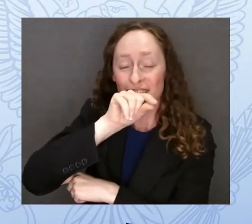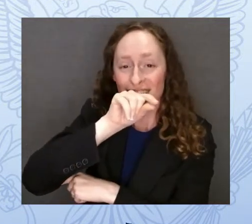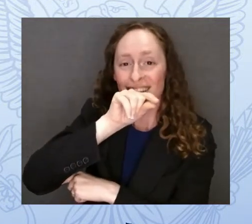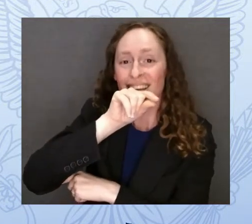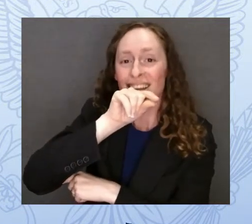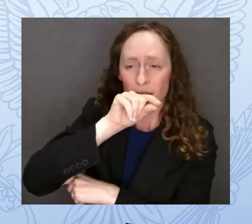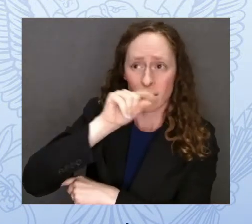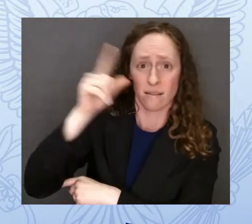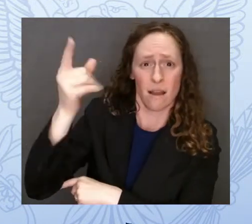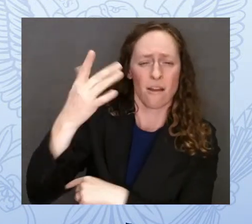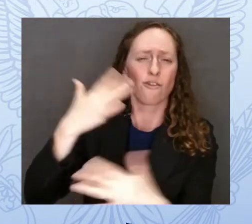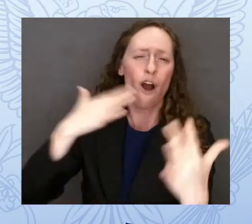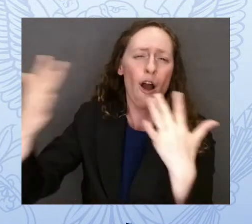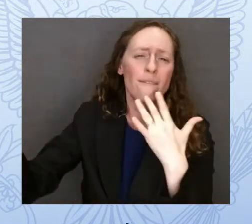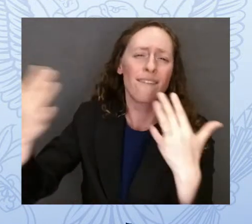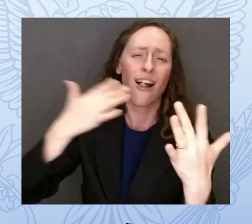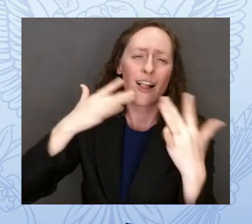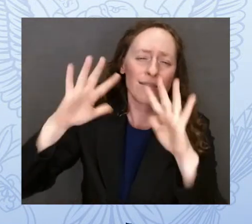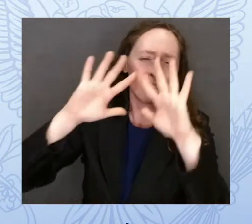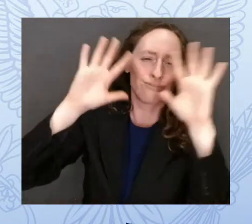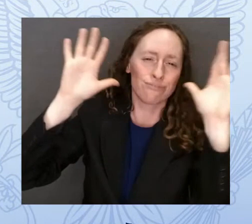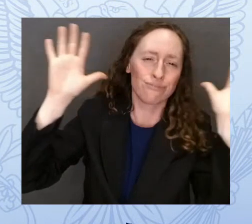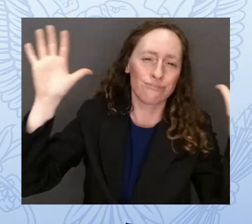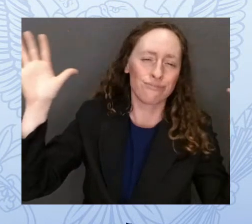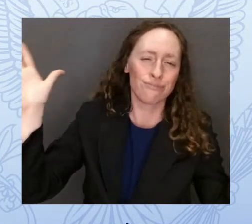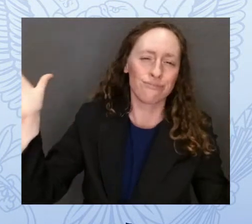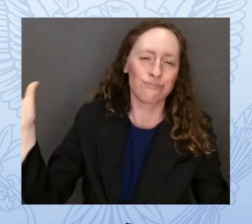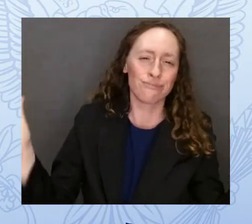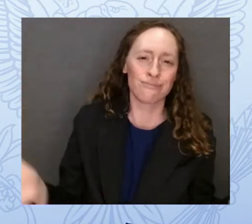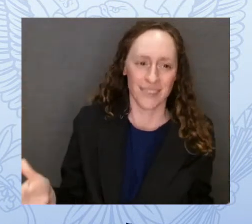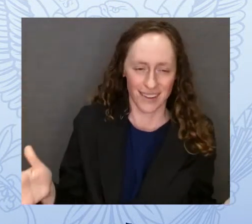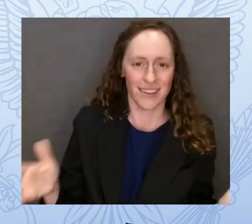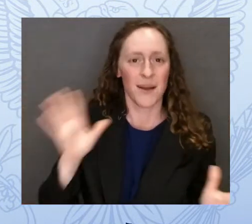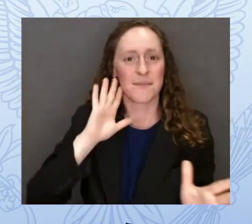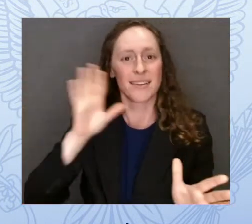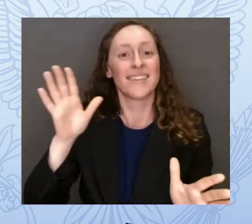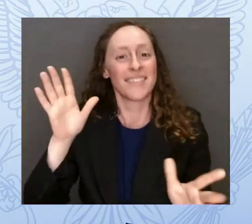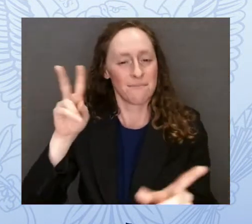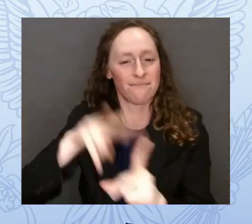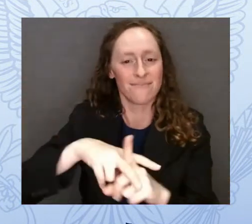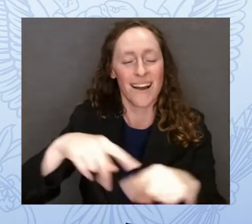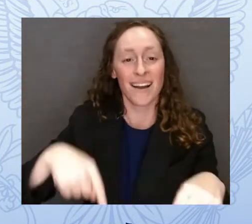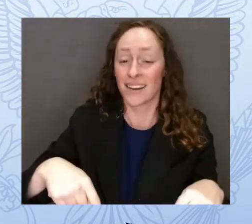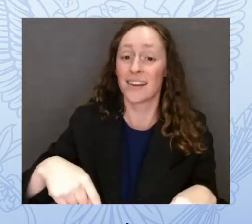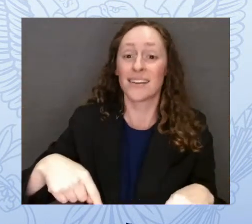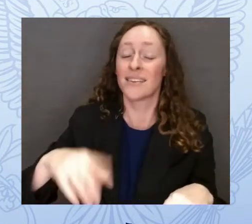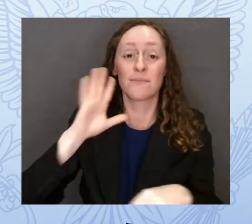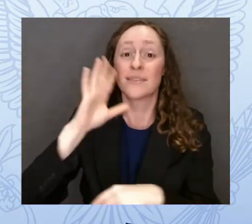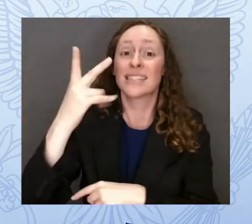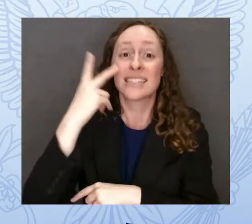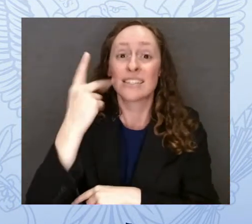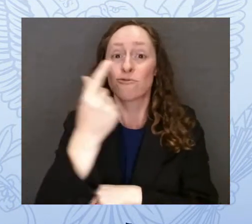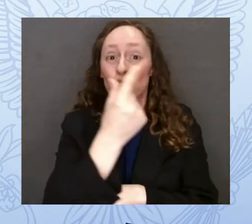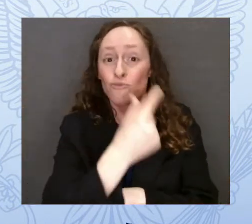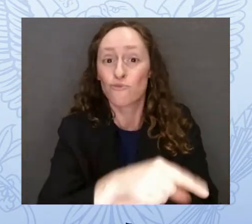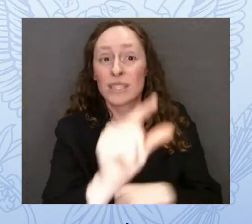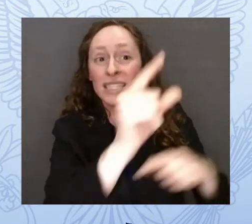Green draping will flow from the ceiling, giving way to the tables cloaked in the saturated blues and greens of Indian silks,